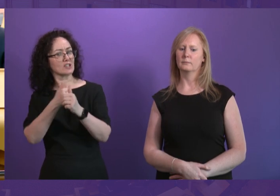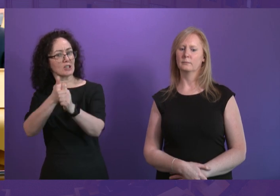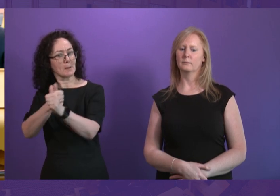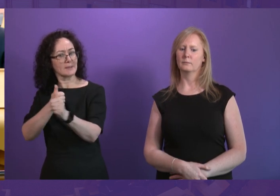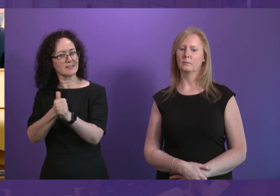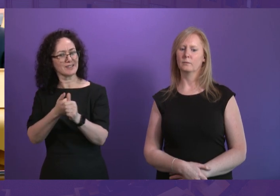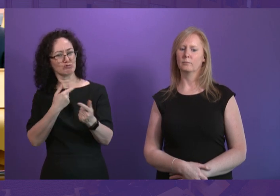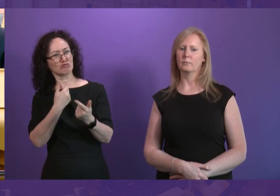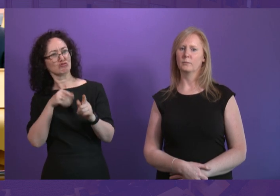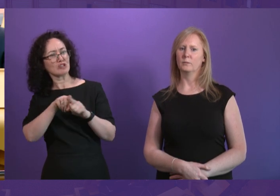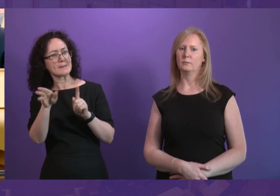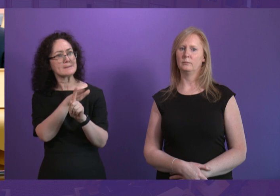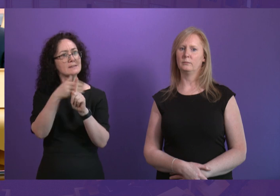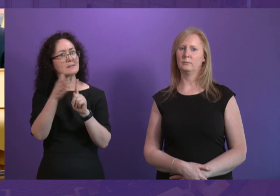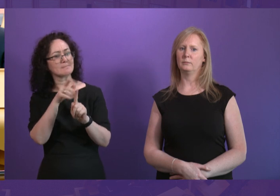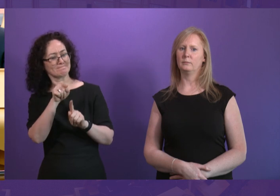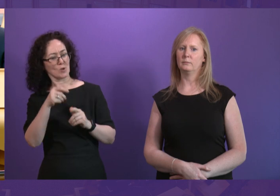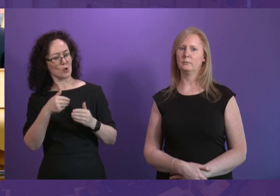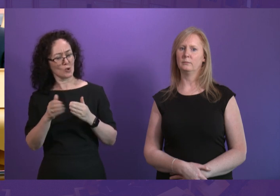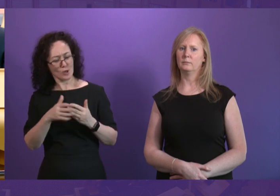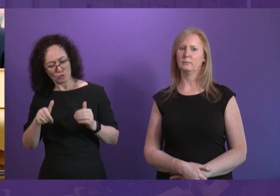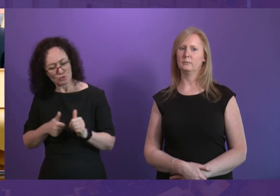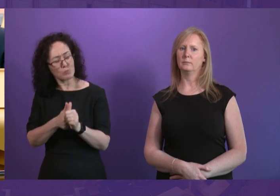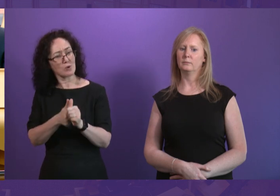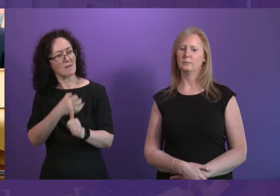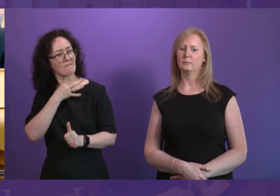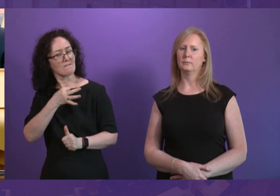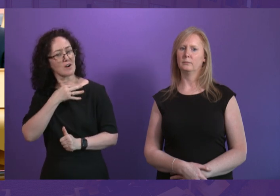them to do everything that they can to help vulnerable customers. We will take whatever